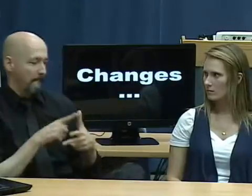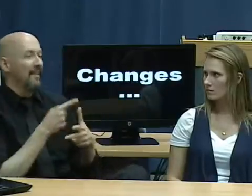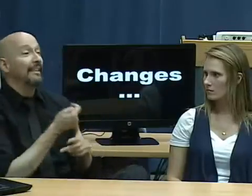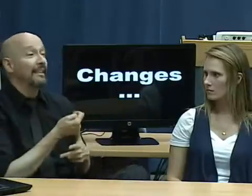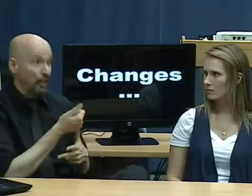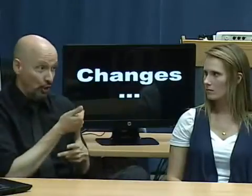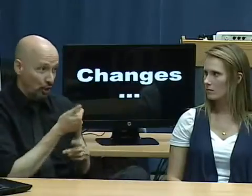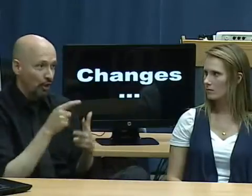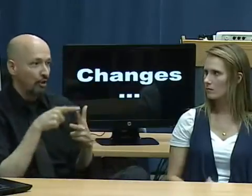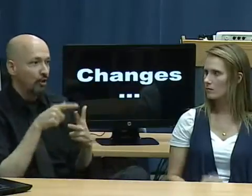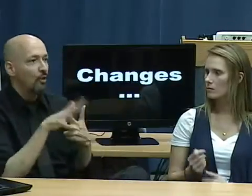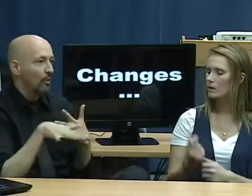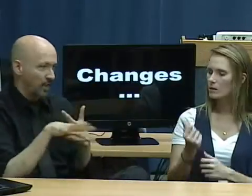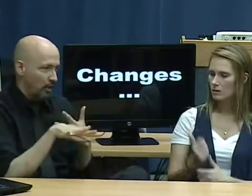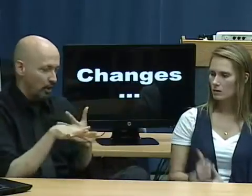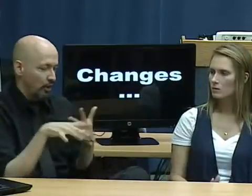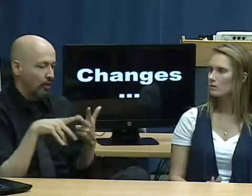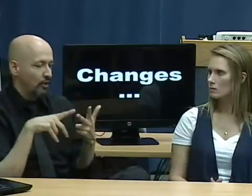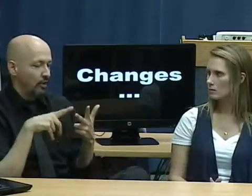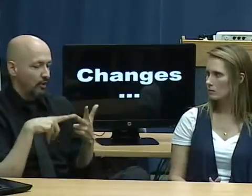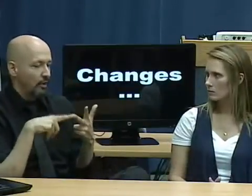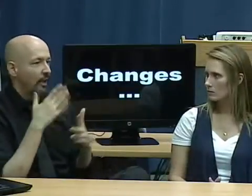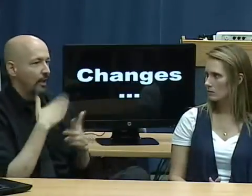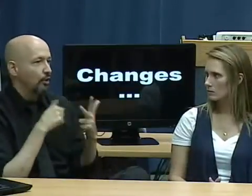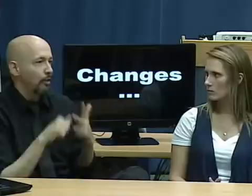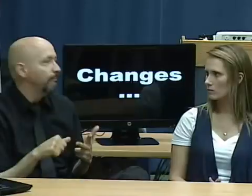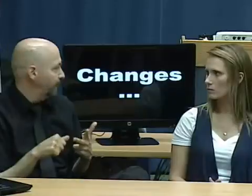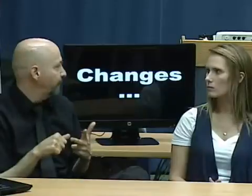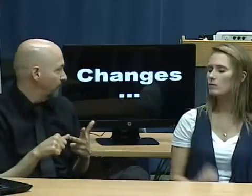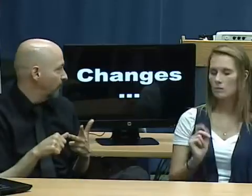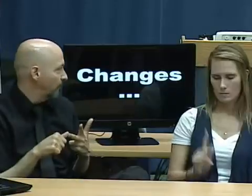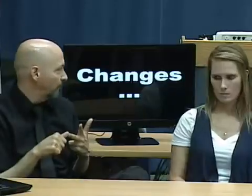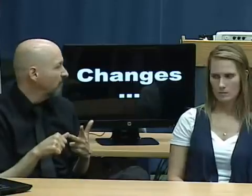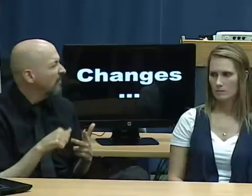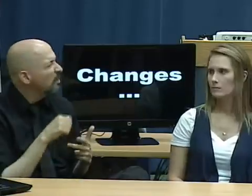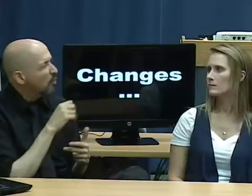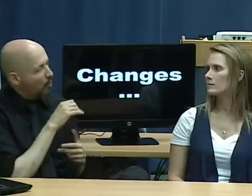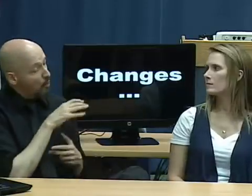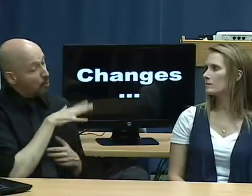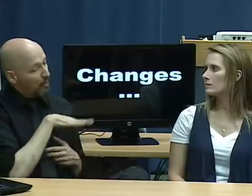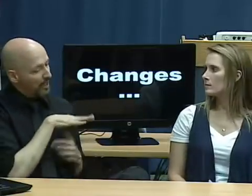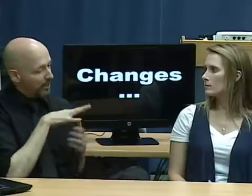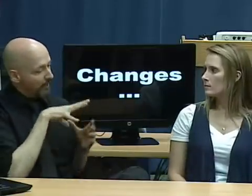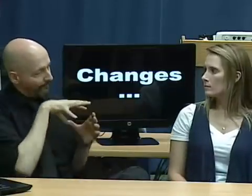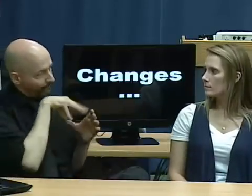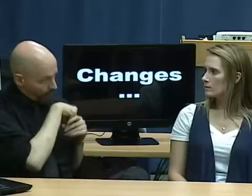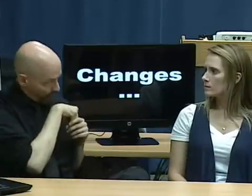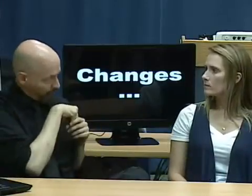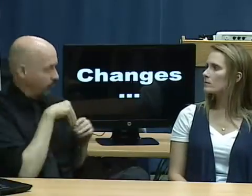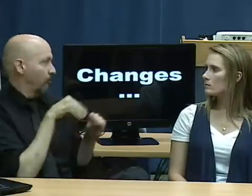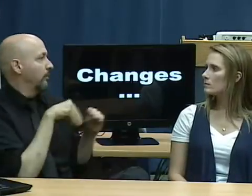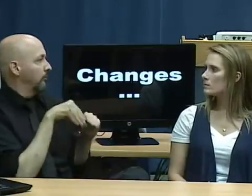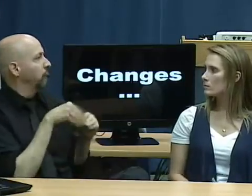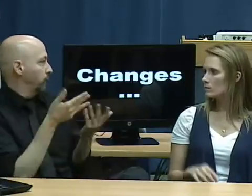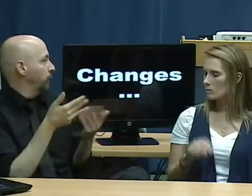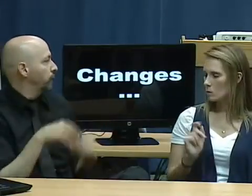Nope. 1) Deletions 2) Location 3) Handshape. #OK The change in location includes movement.